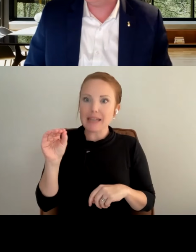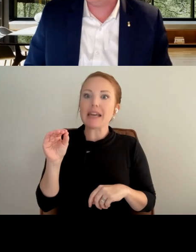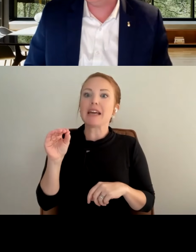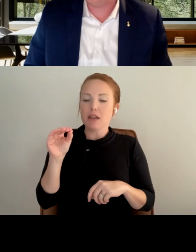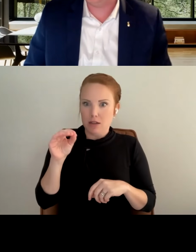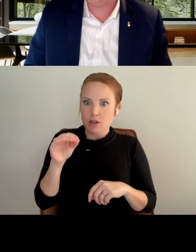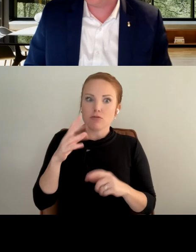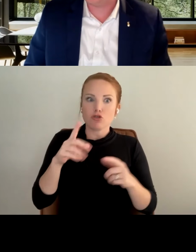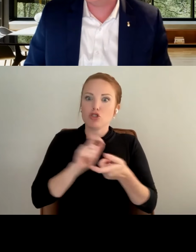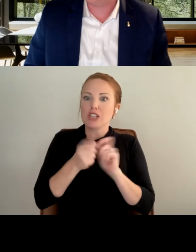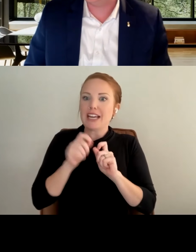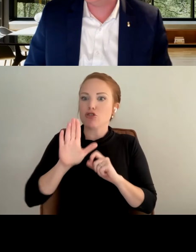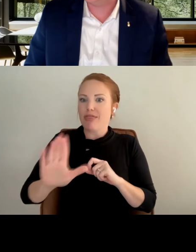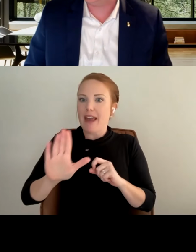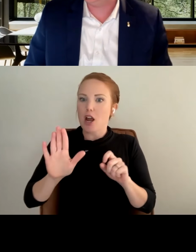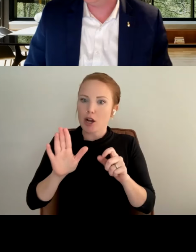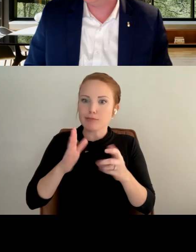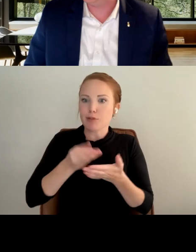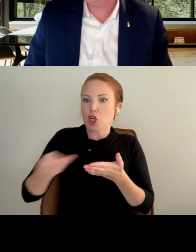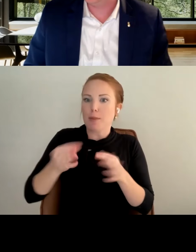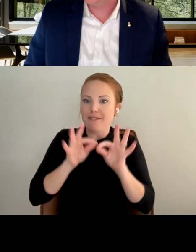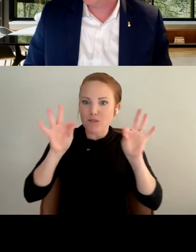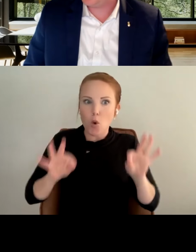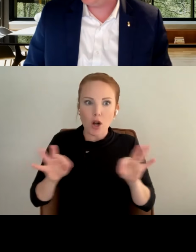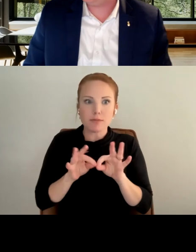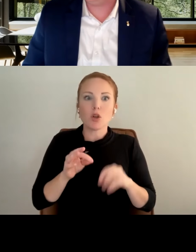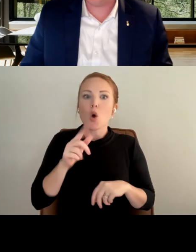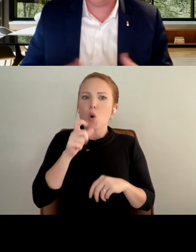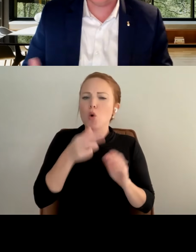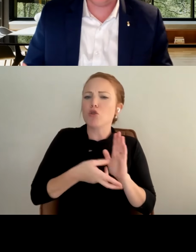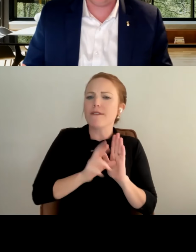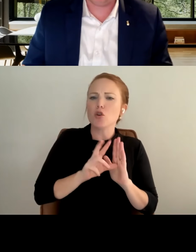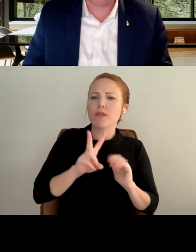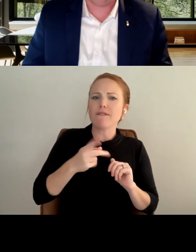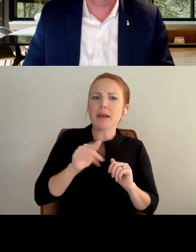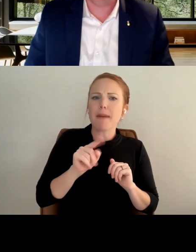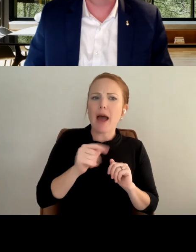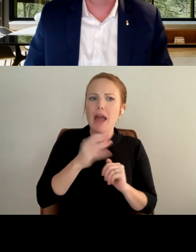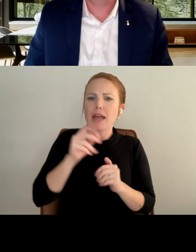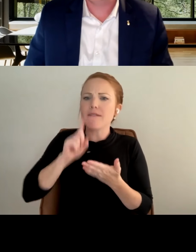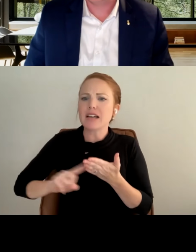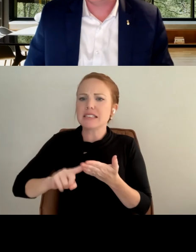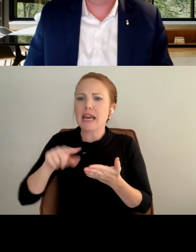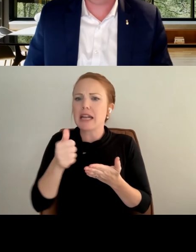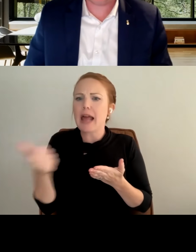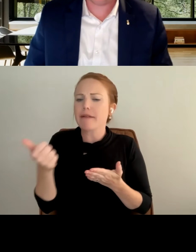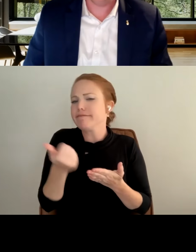(the voluntary product accessibility template) and investigated any exceptions? Just a name